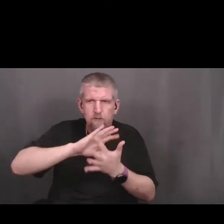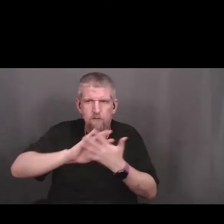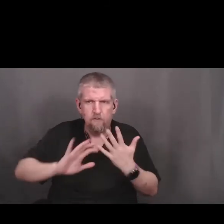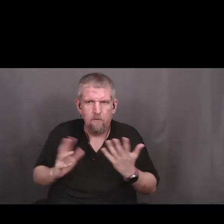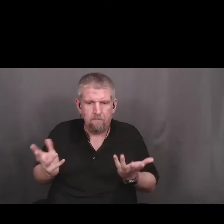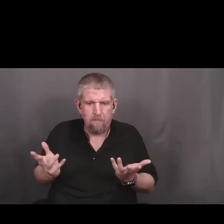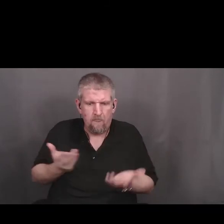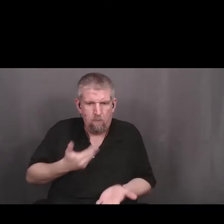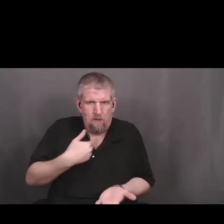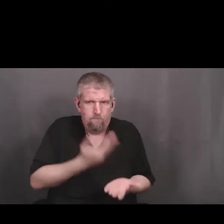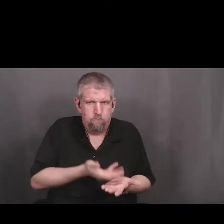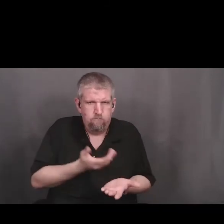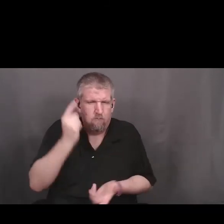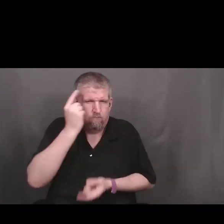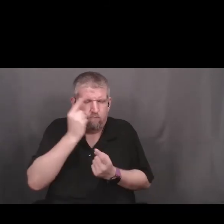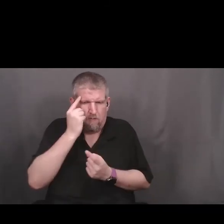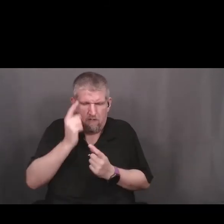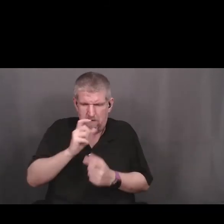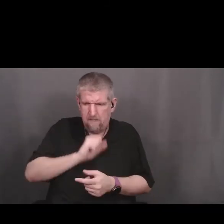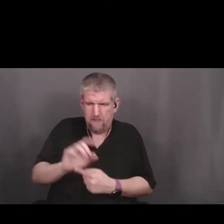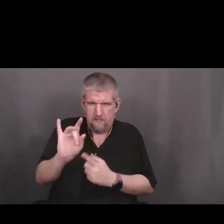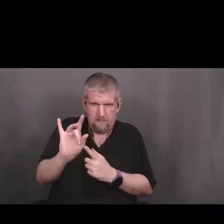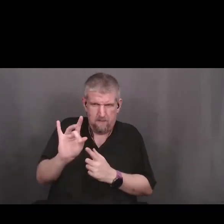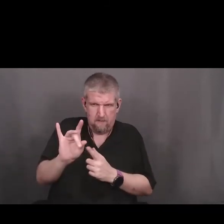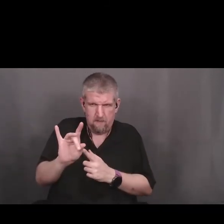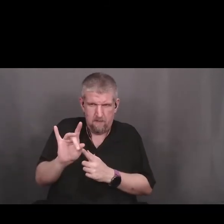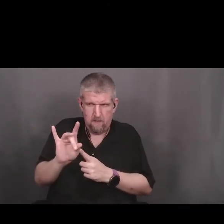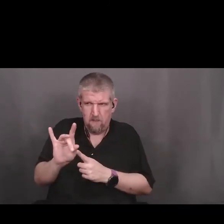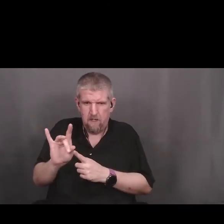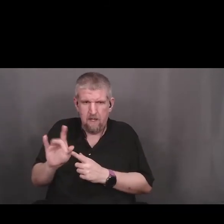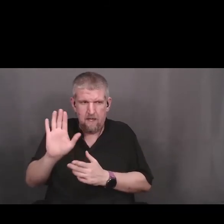So, I just wondered at 18, the checks would stop,